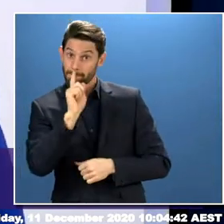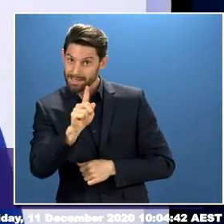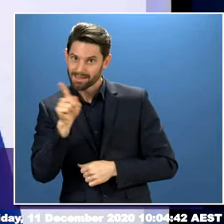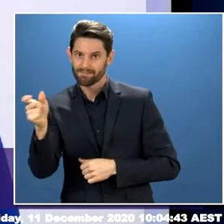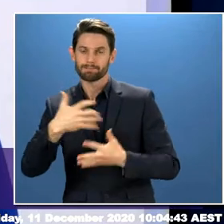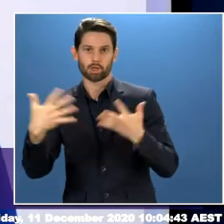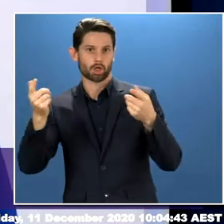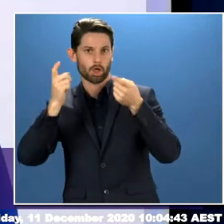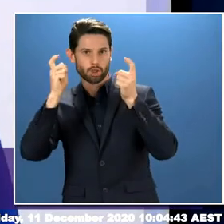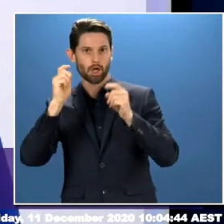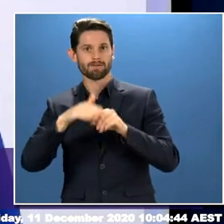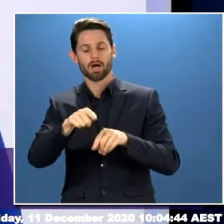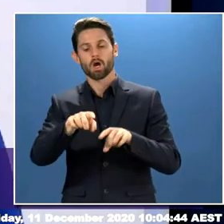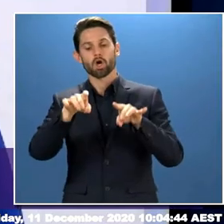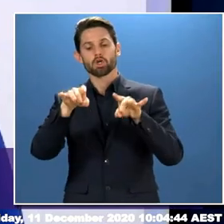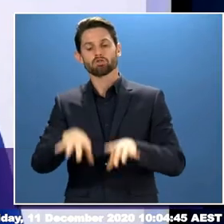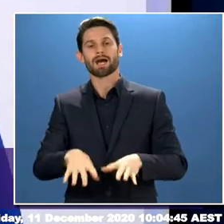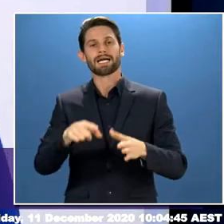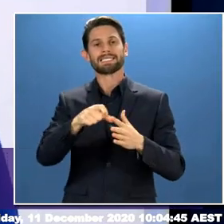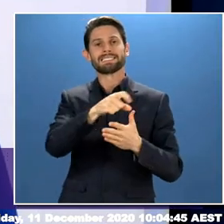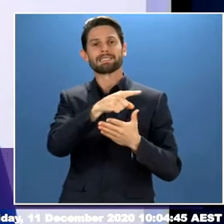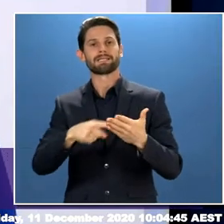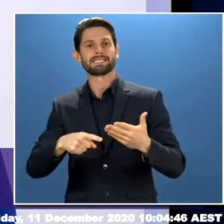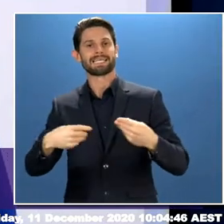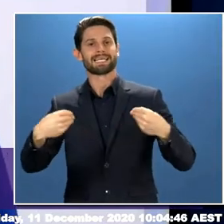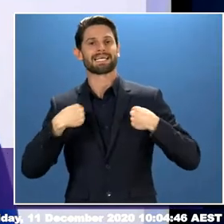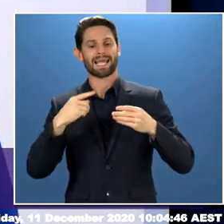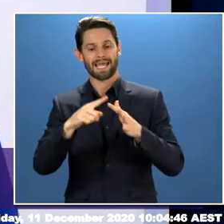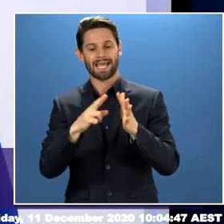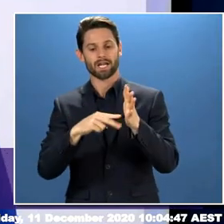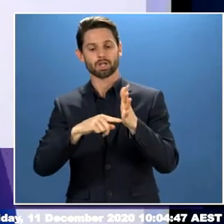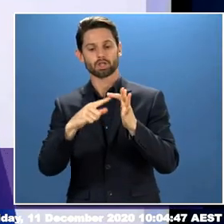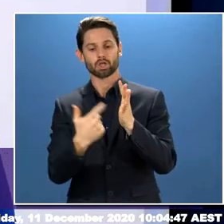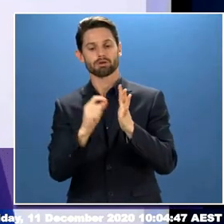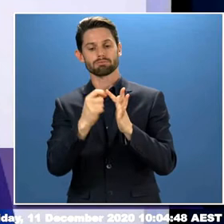Australian Disability Enterprises and paying people above award wages in open